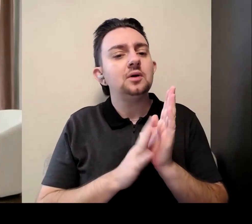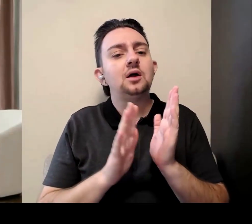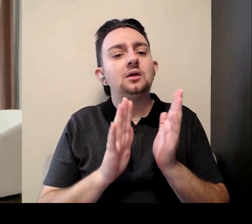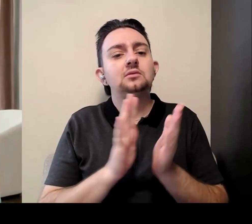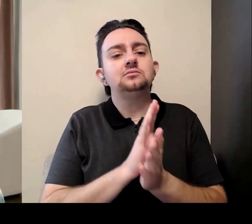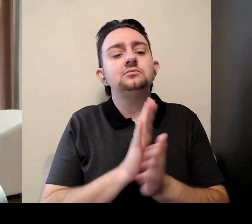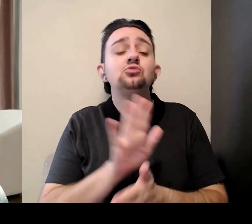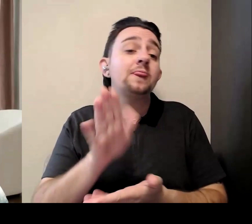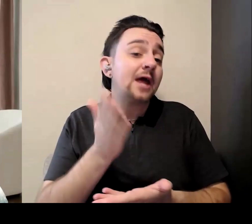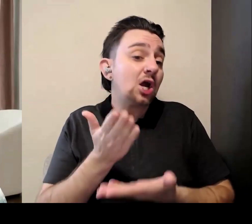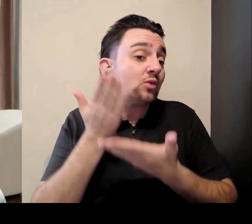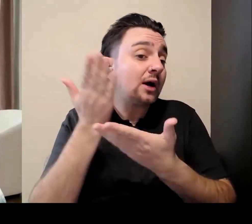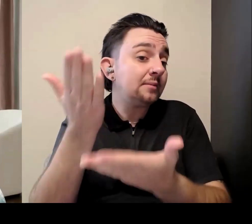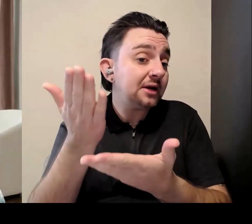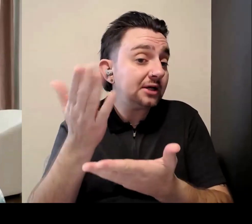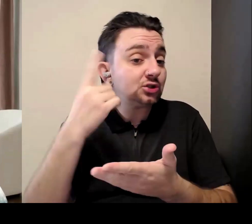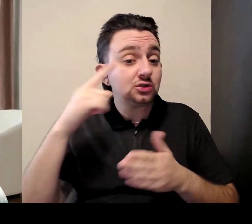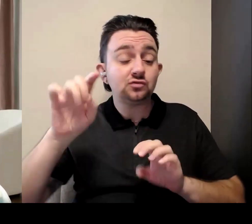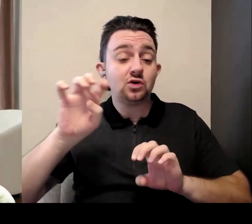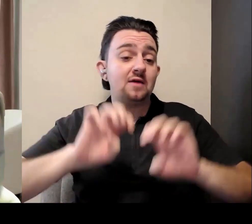recommendations for evaluation for their students.